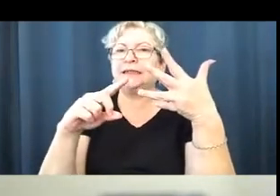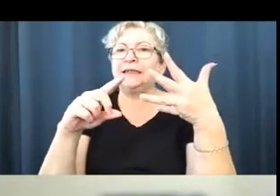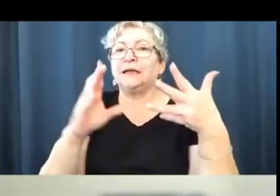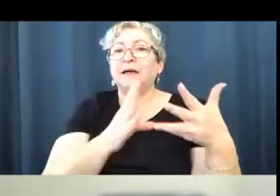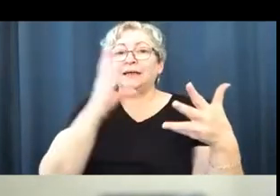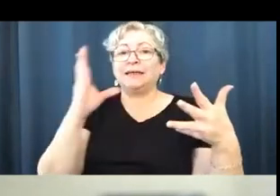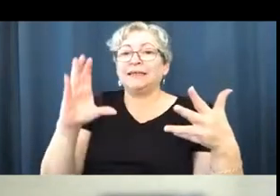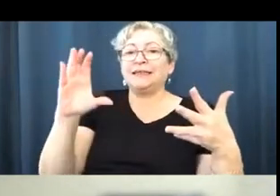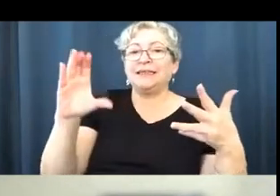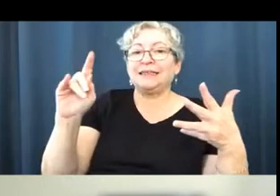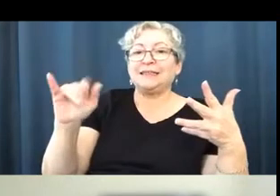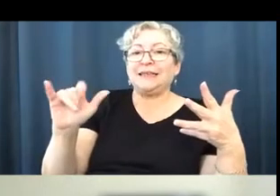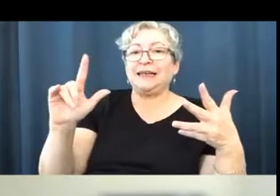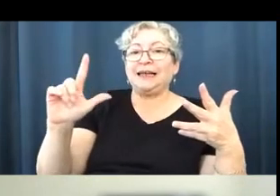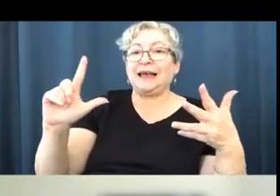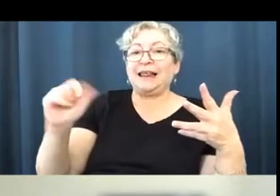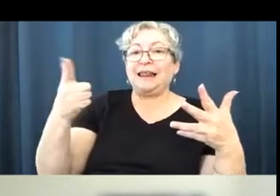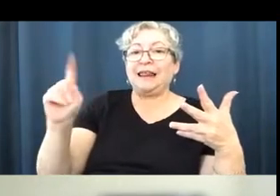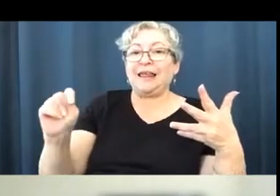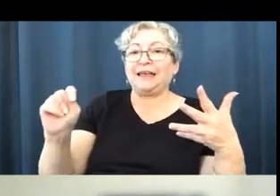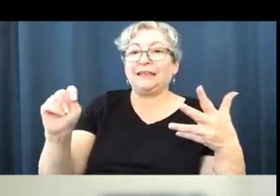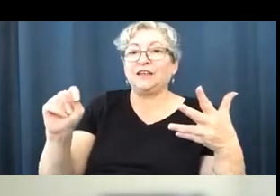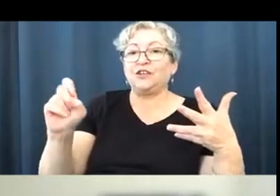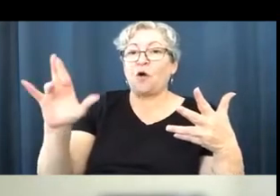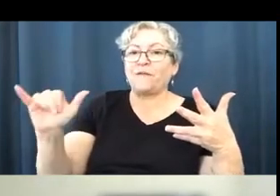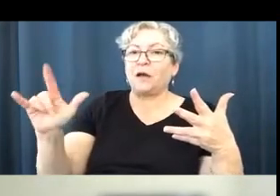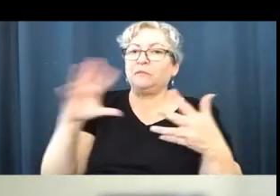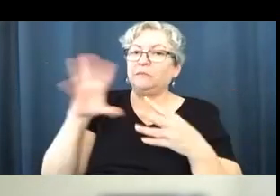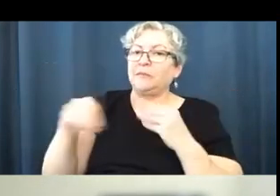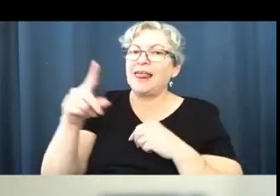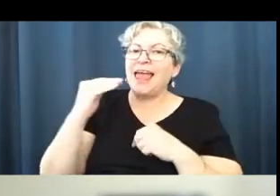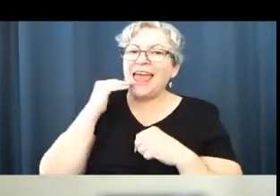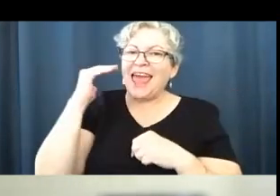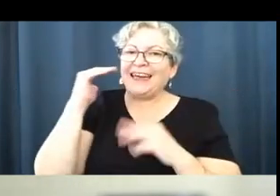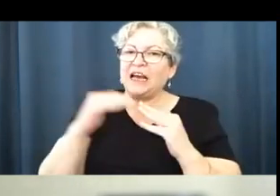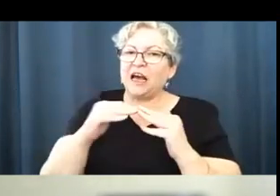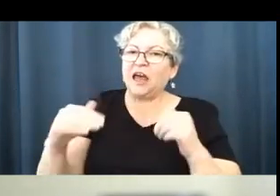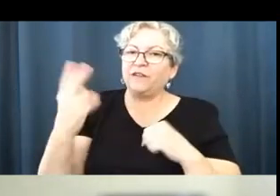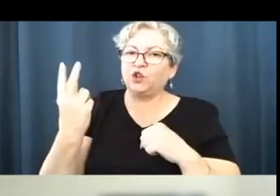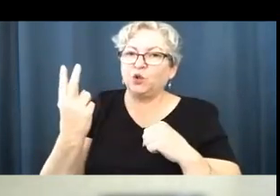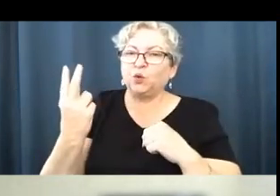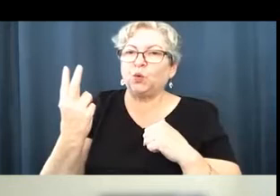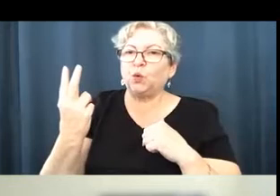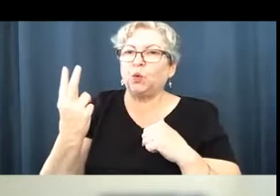it provides us with a little bit extra information. It tells us that's a heading level two. So let's keep going through the interface.